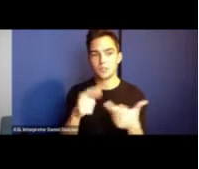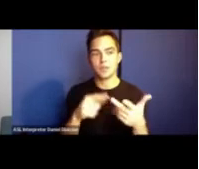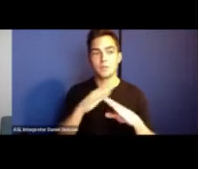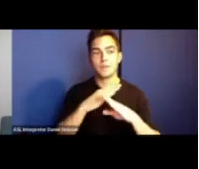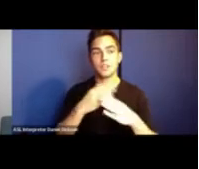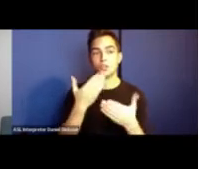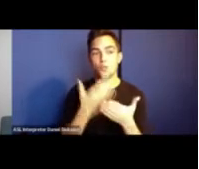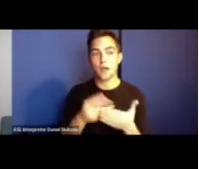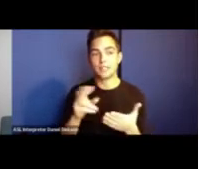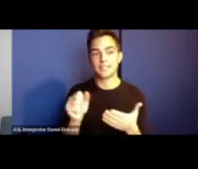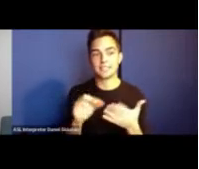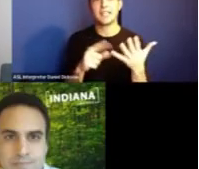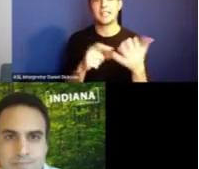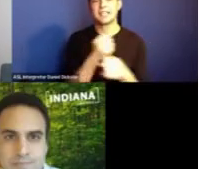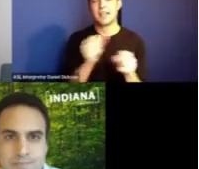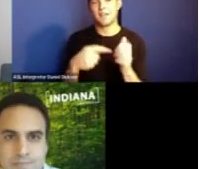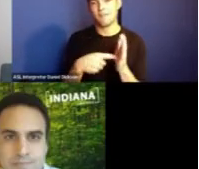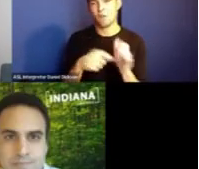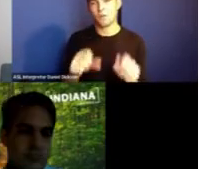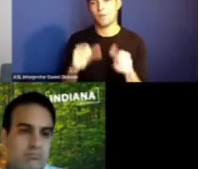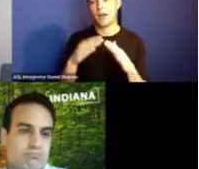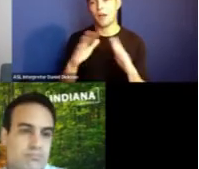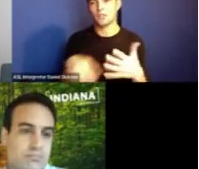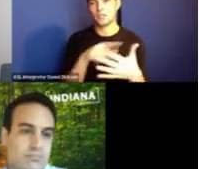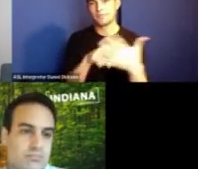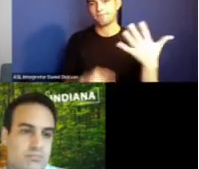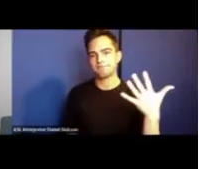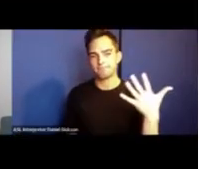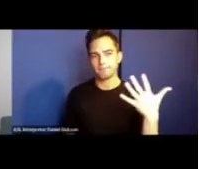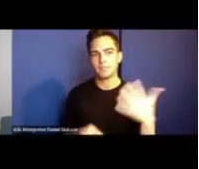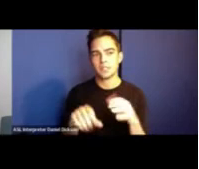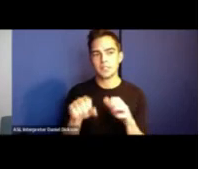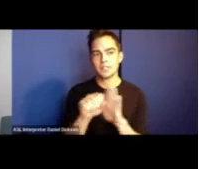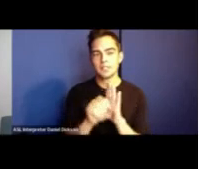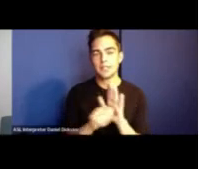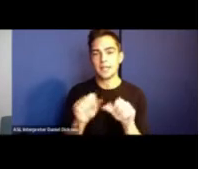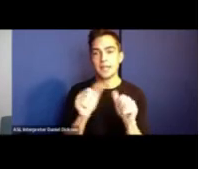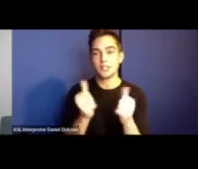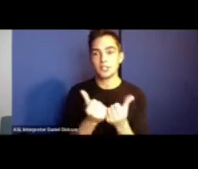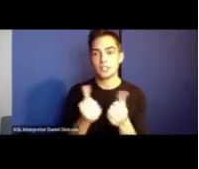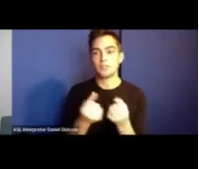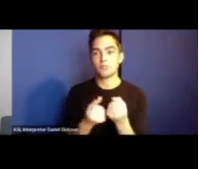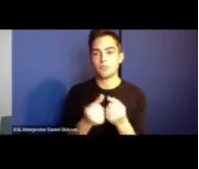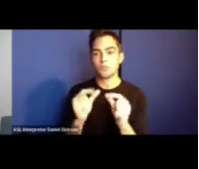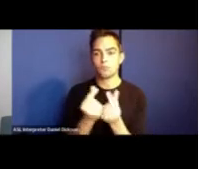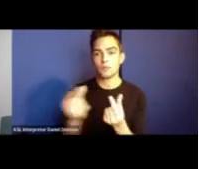and affordable housing. The city agencies and our recovery support worker have also identified the employment is